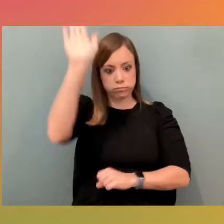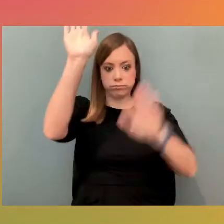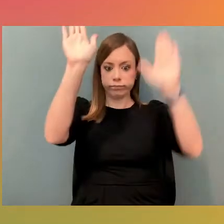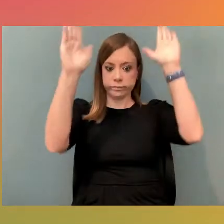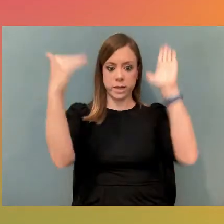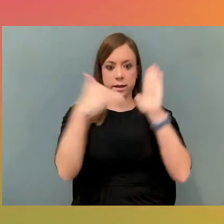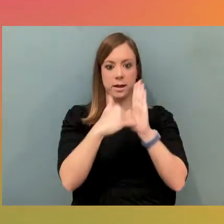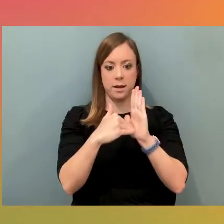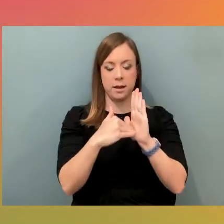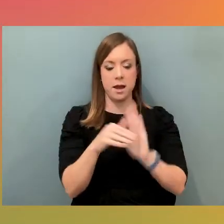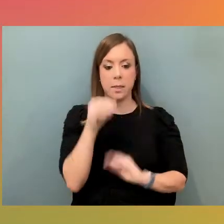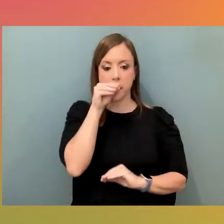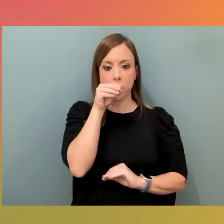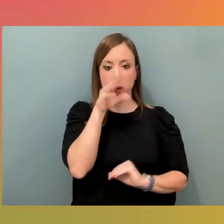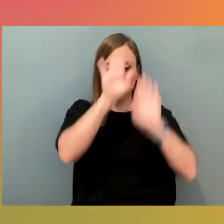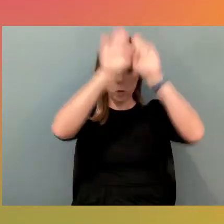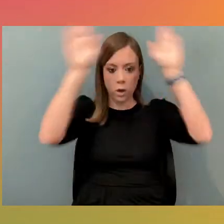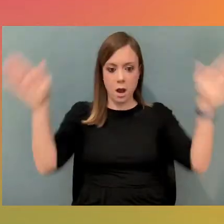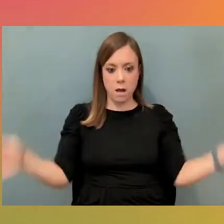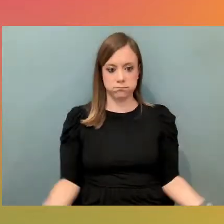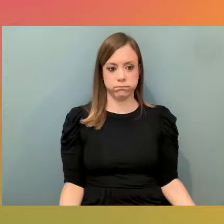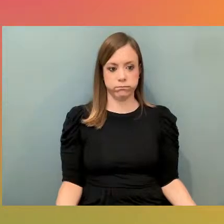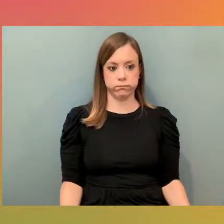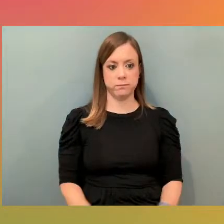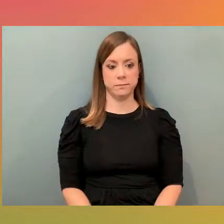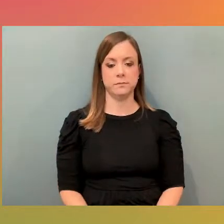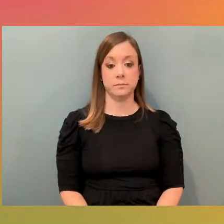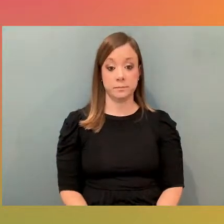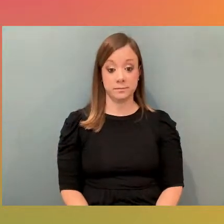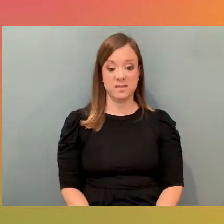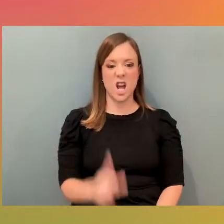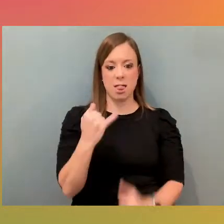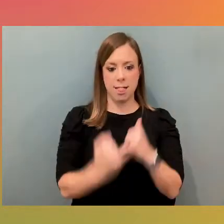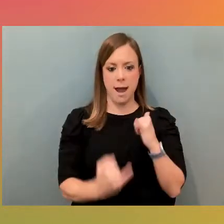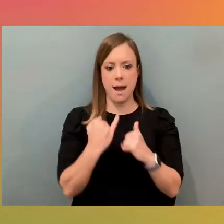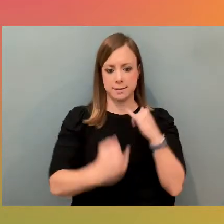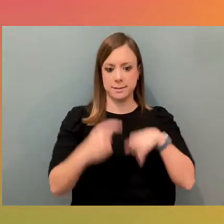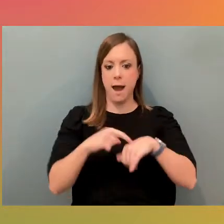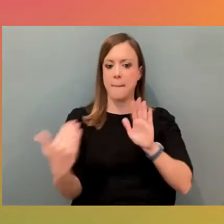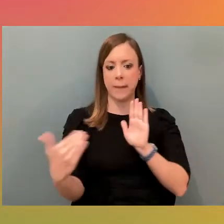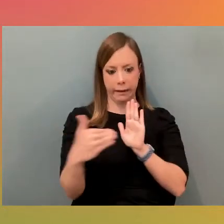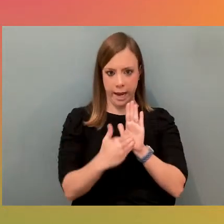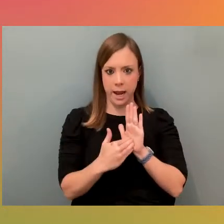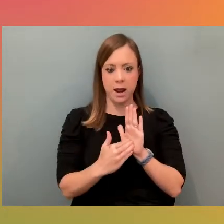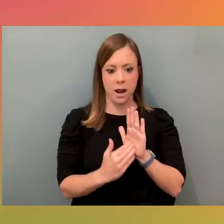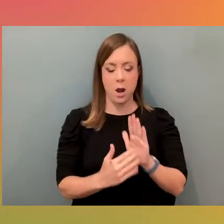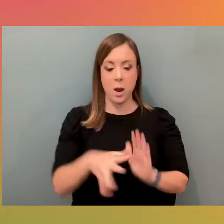EXHALE FORWARD FOLD. INHALE COME ALL THE WAY UP.